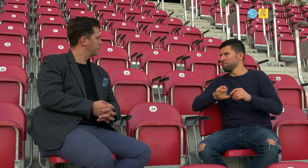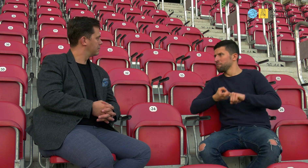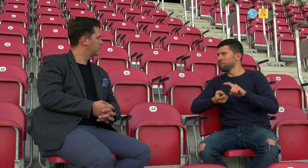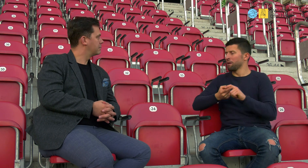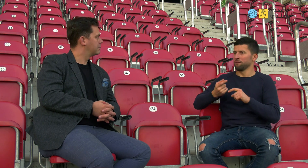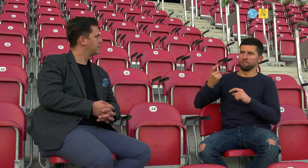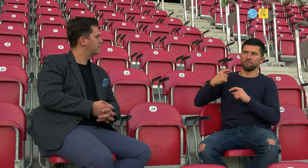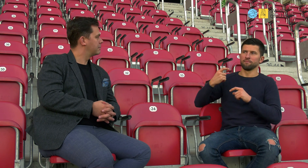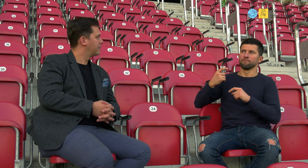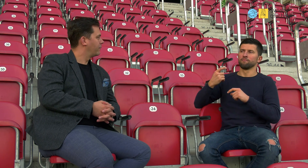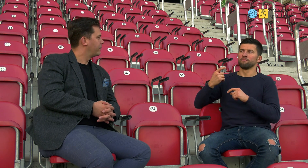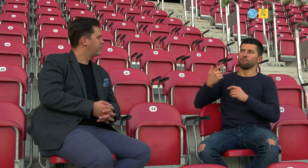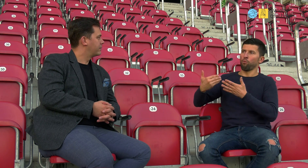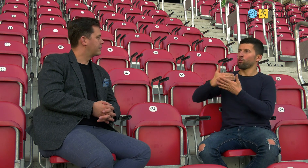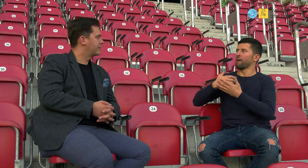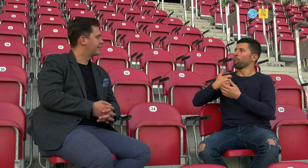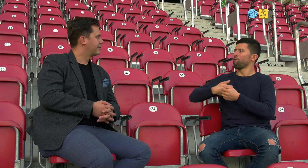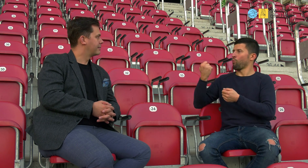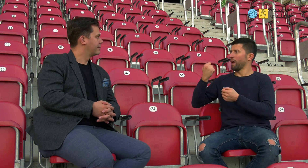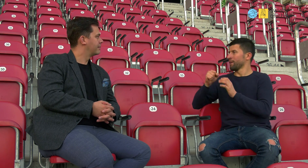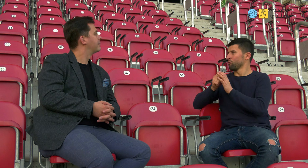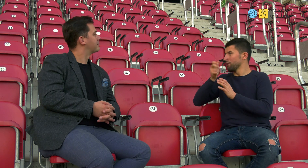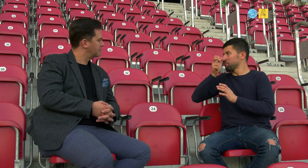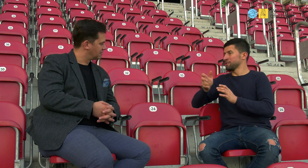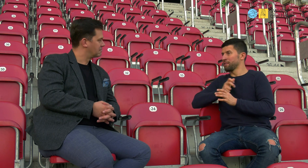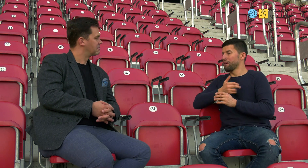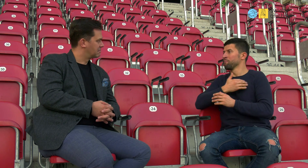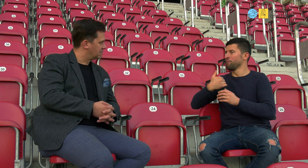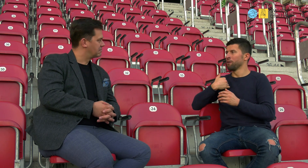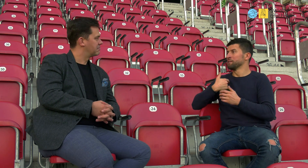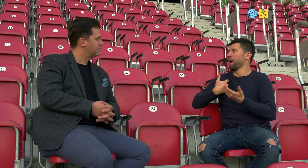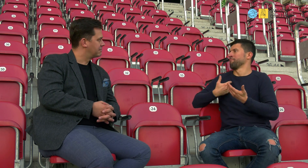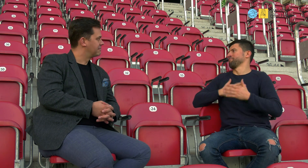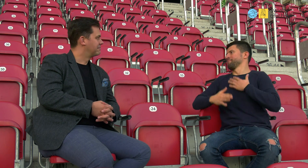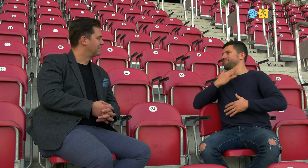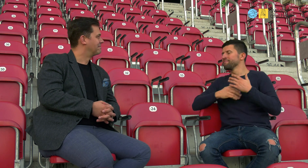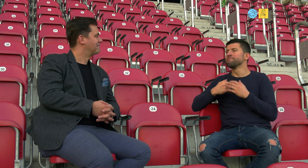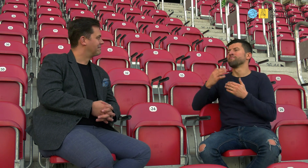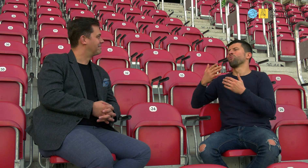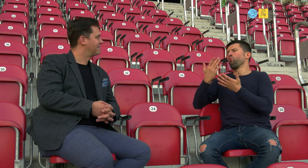I scored a lot of goals. They called me up to the Polish National Team. I was very happy about that.